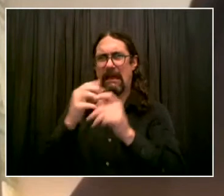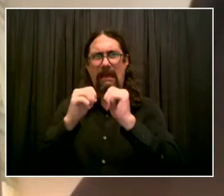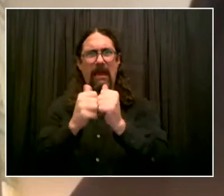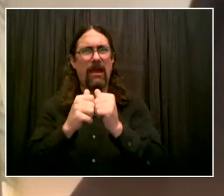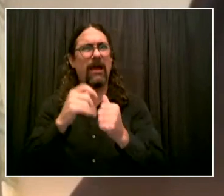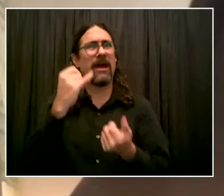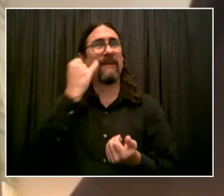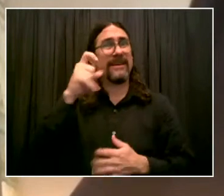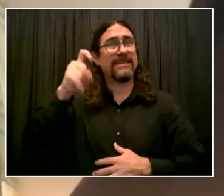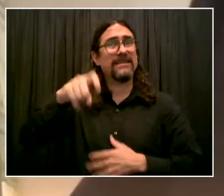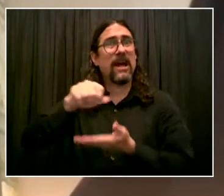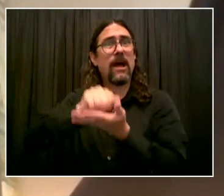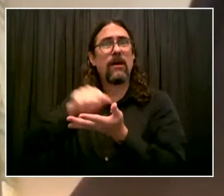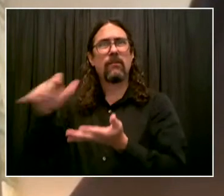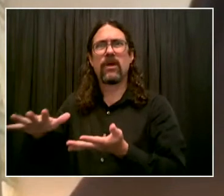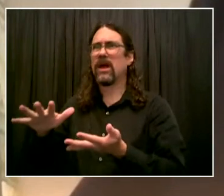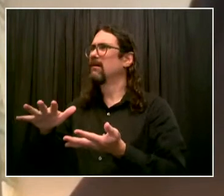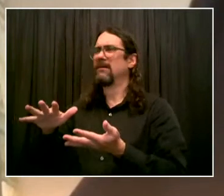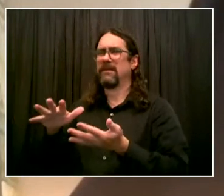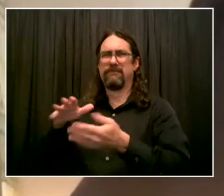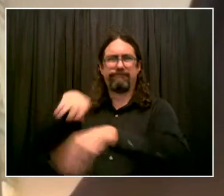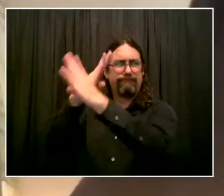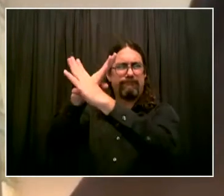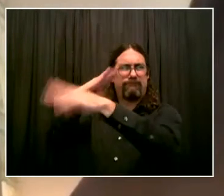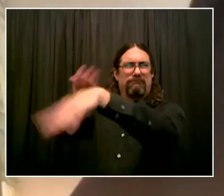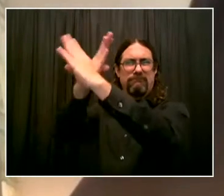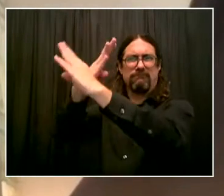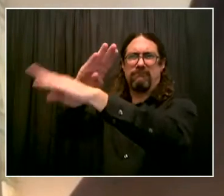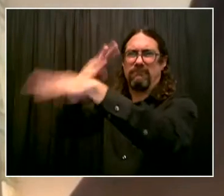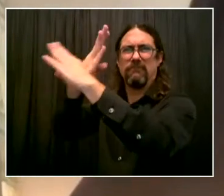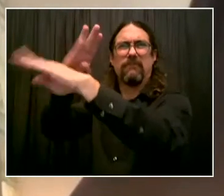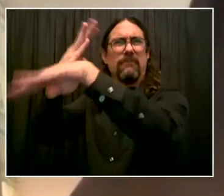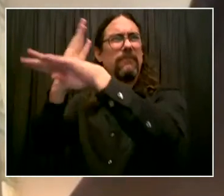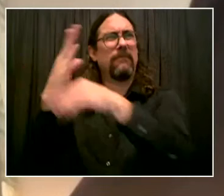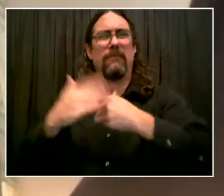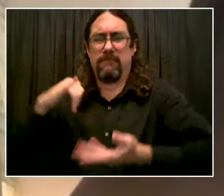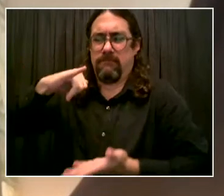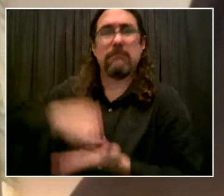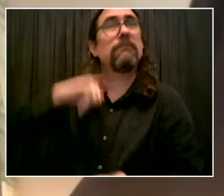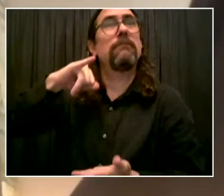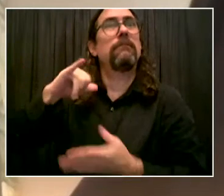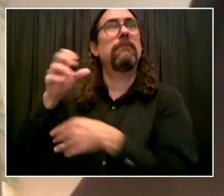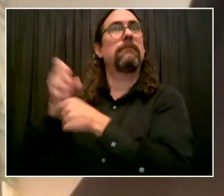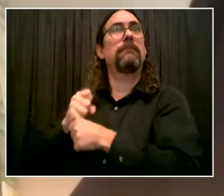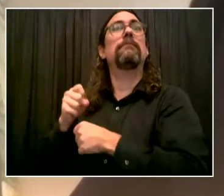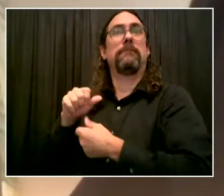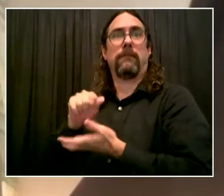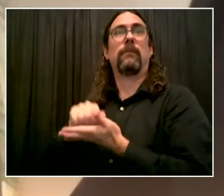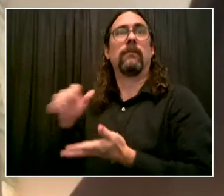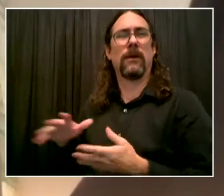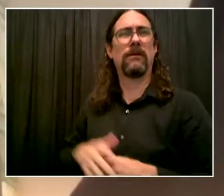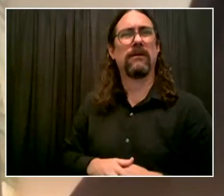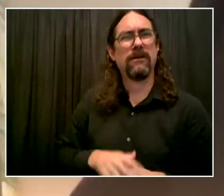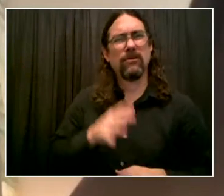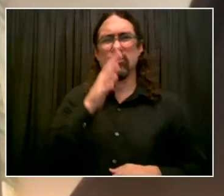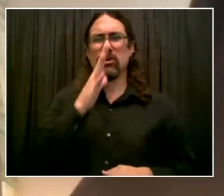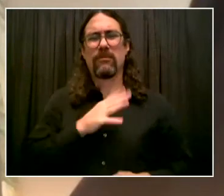THE WOMEN IN TEXAS ARE FIGURING OUT HOW TO GET THE ABORTION CARE THEY NEED. IT IS AN EXTREME BAN